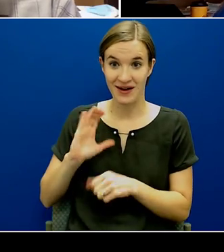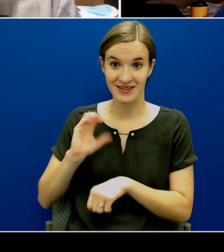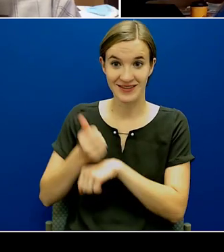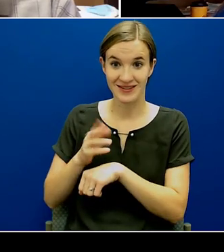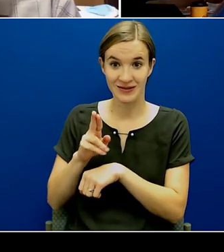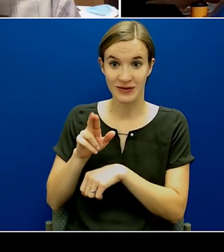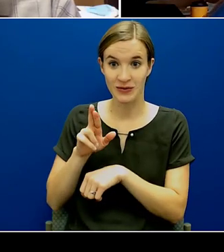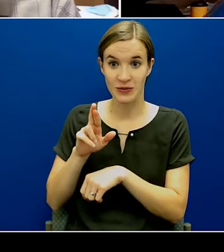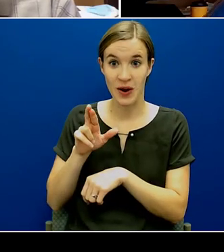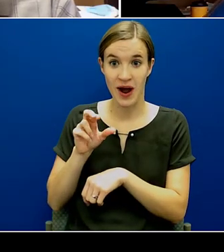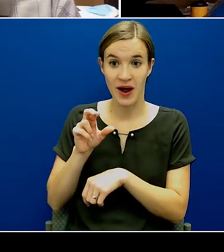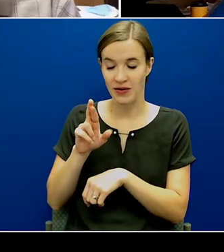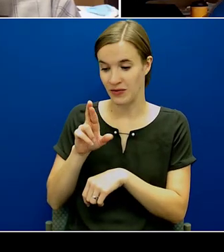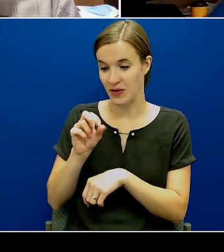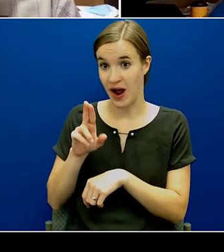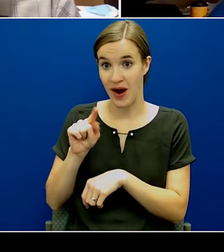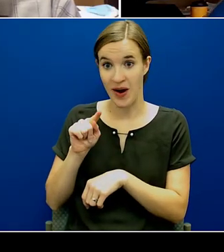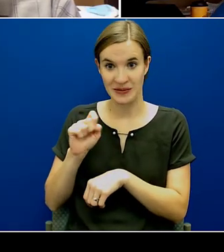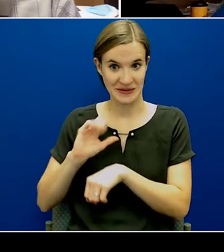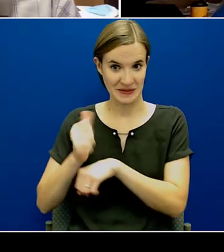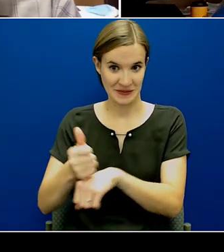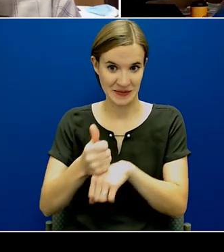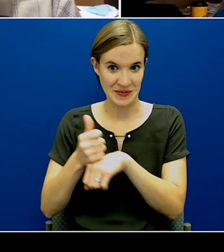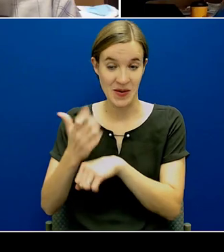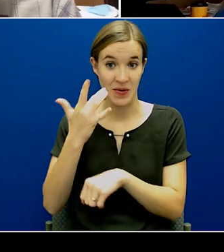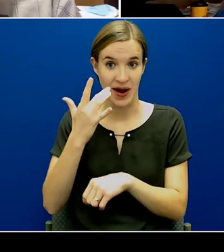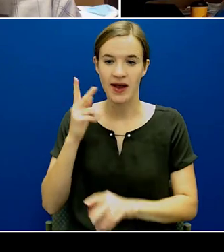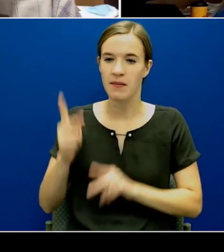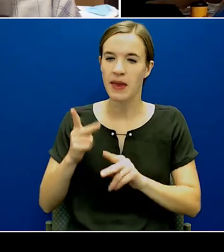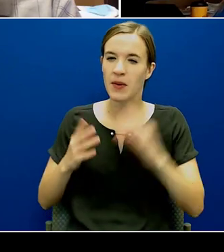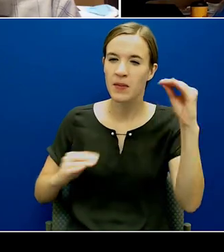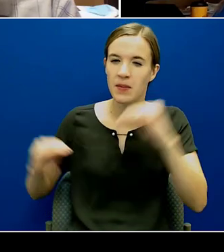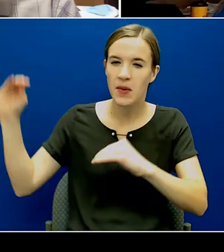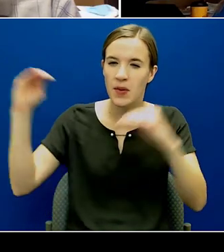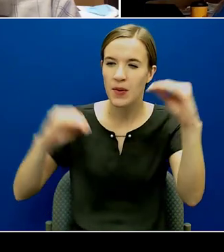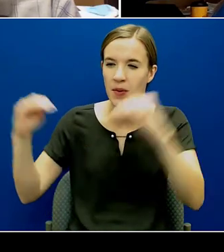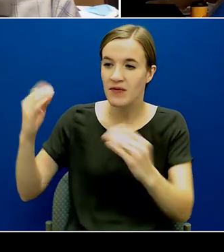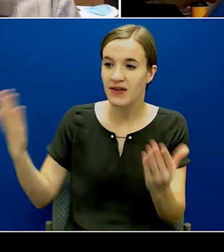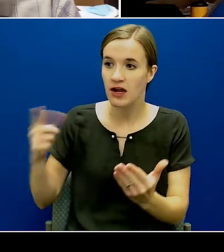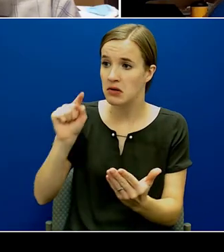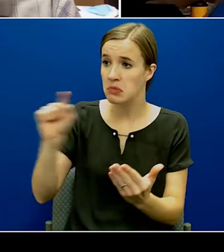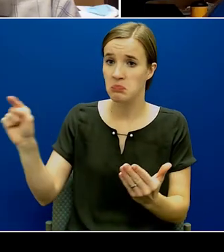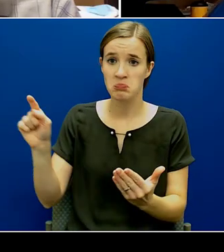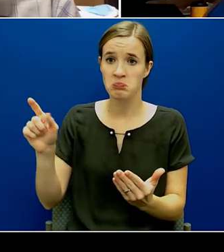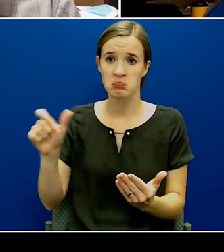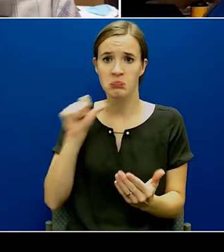know, people with disabilities, seniors are starting to, you know, as you get a little older, you don't always want to drive,